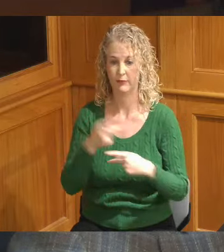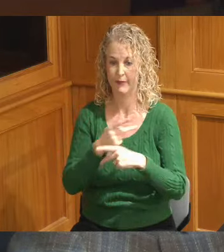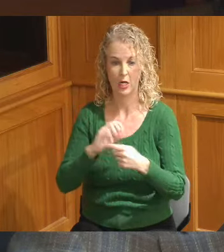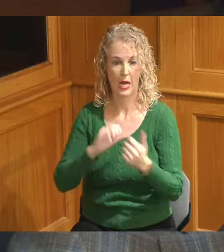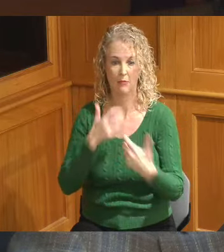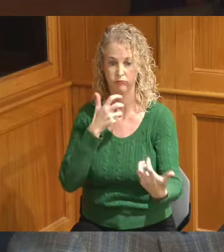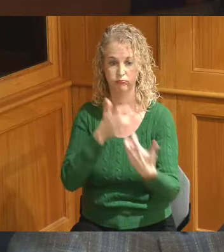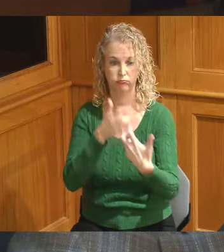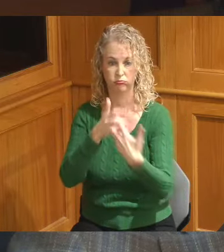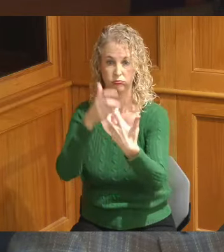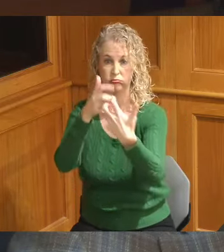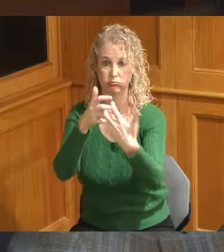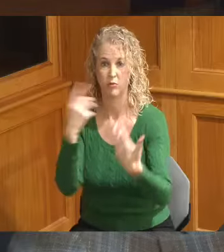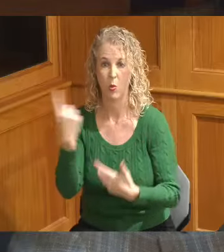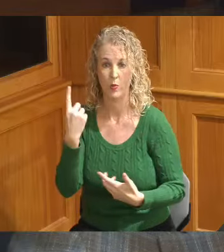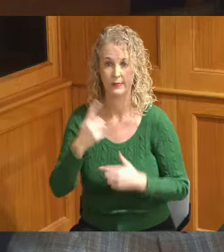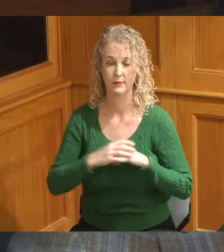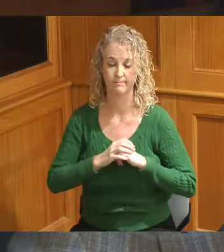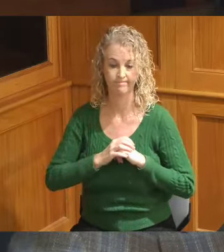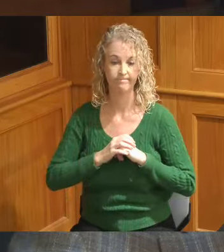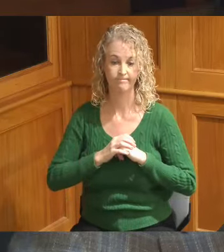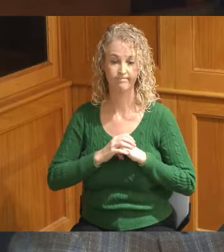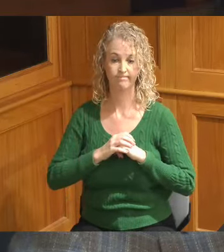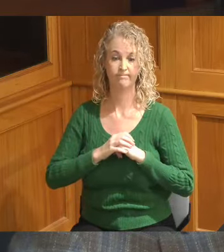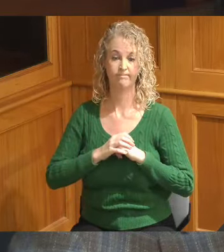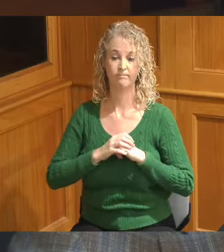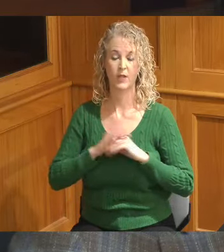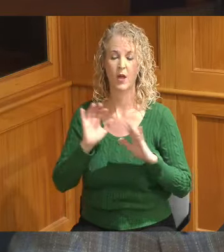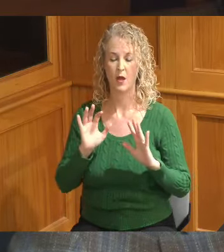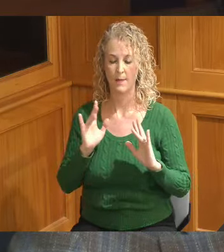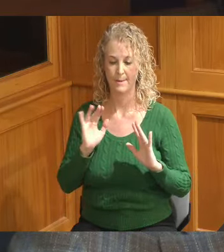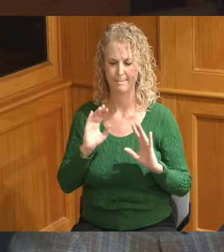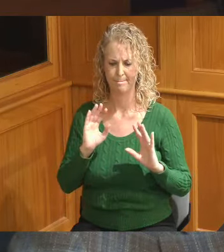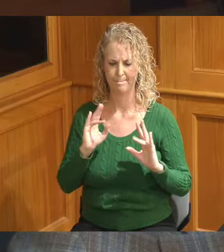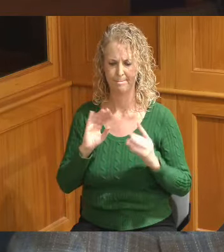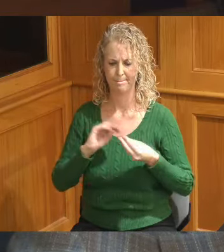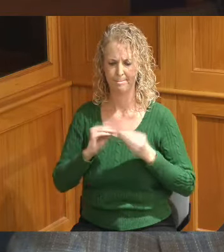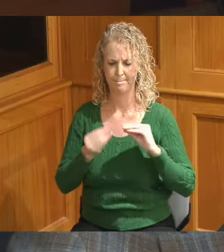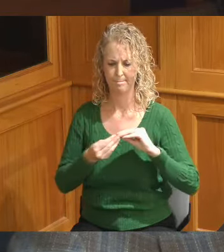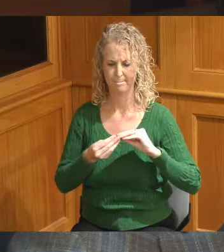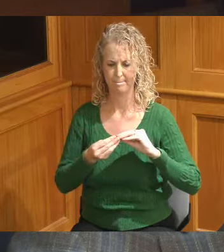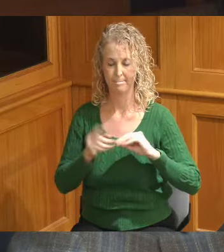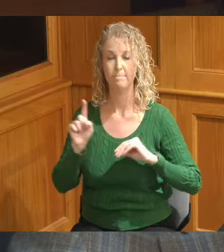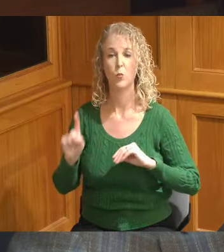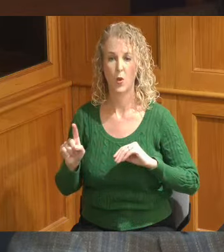continue, you know, we continue to look at that. And then also I think item number one